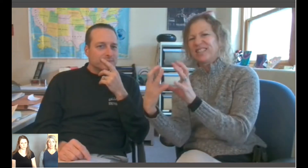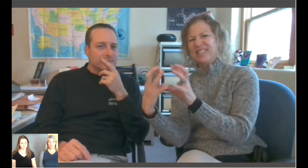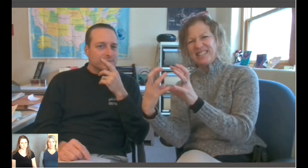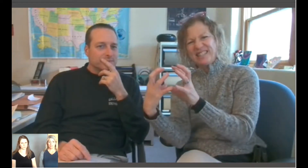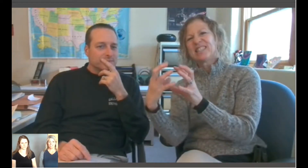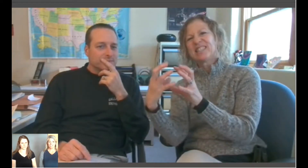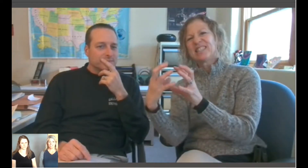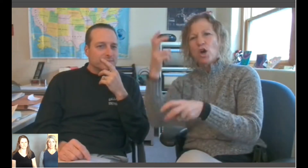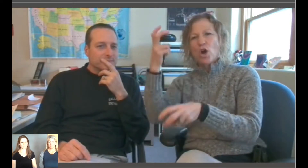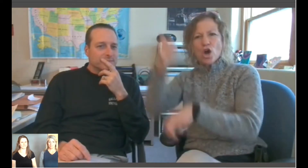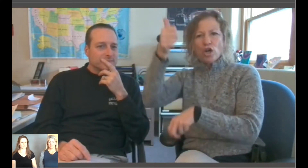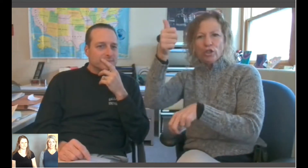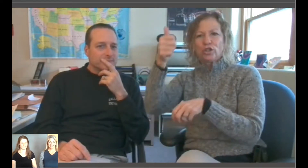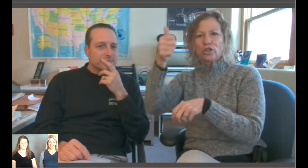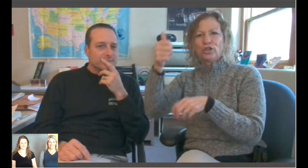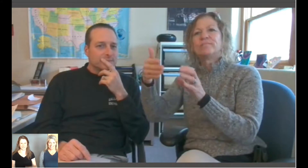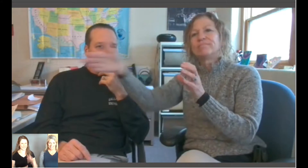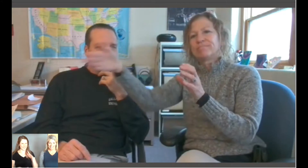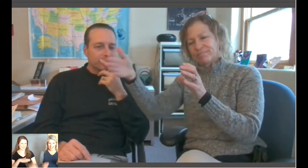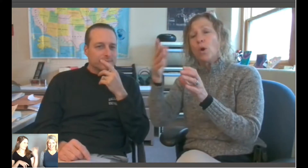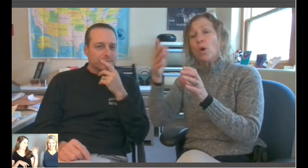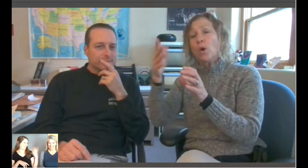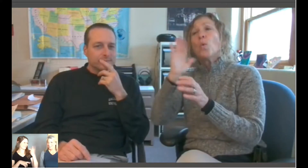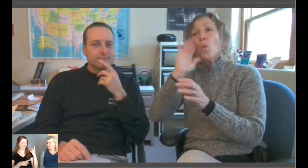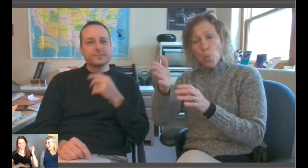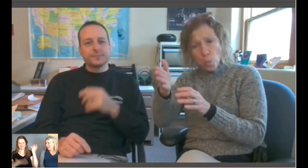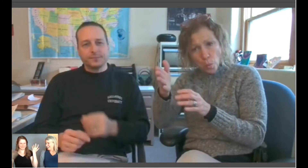It's harder to learn more after the age of 5 up until 13.